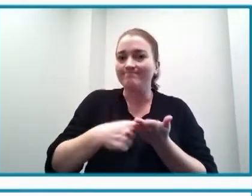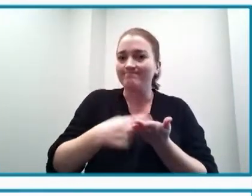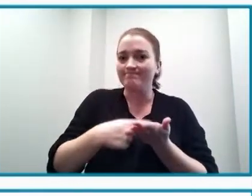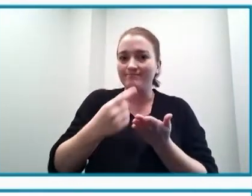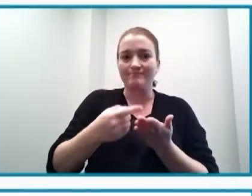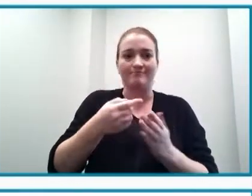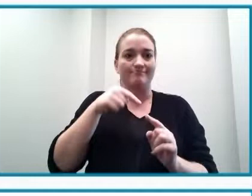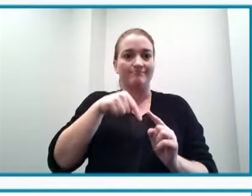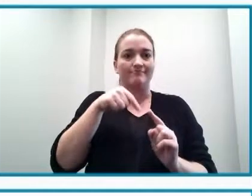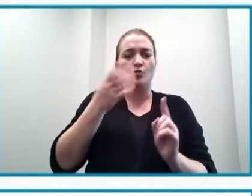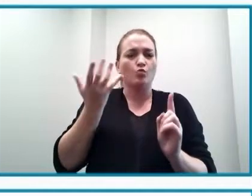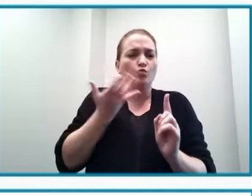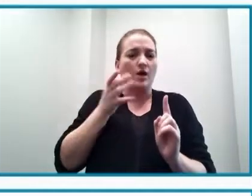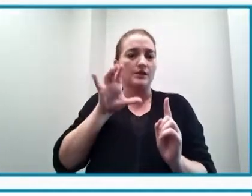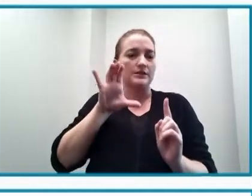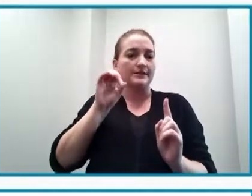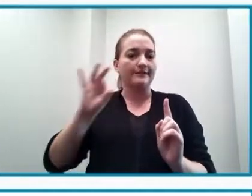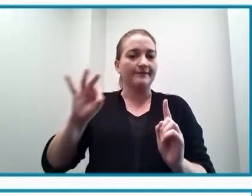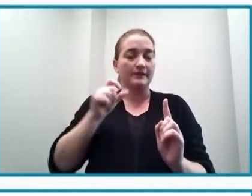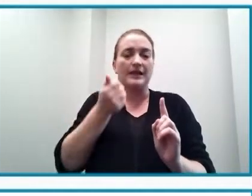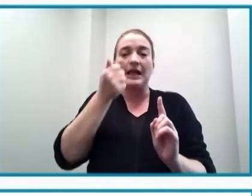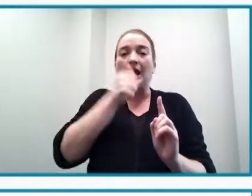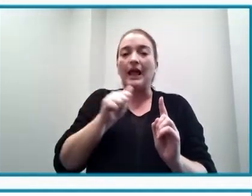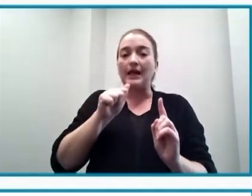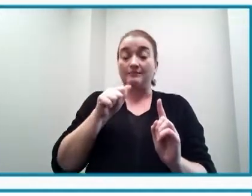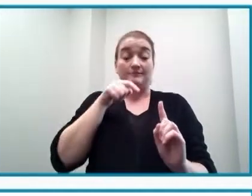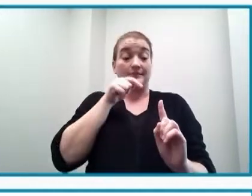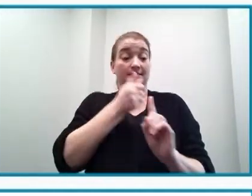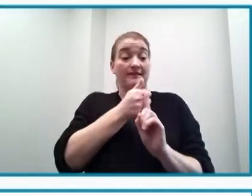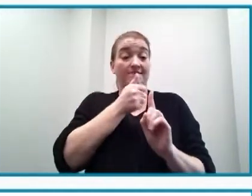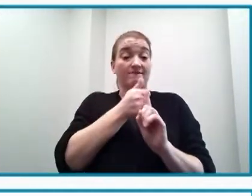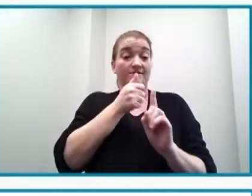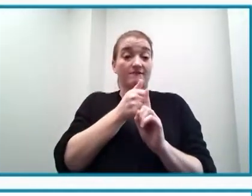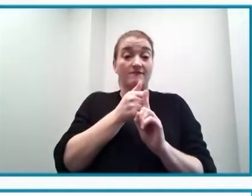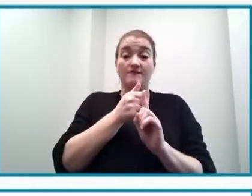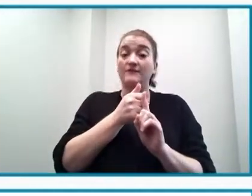NEA Military Healing Arts Network is an initiative of the National Endowment for